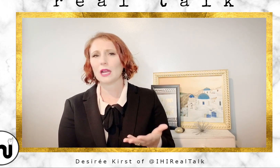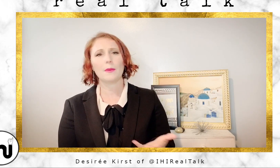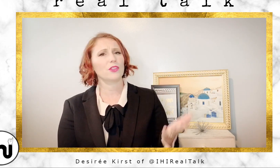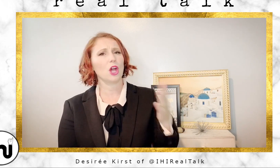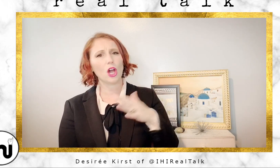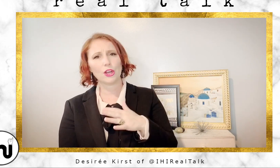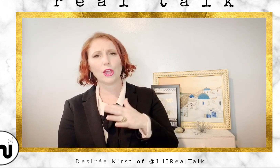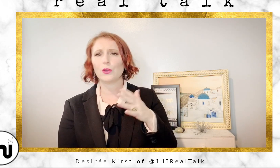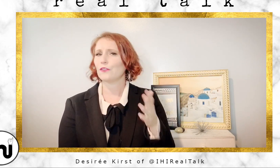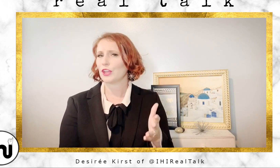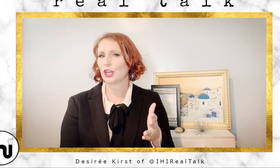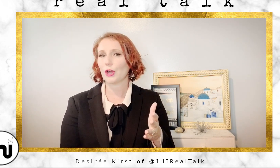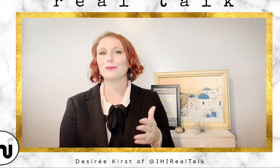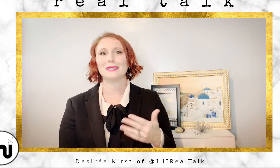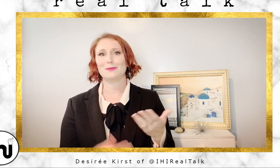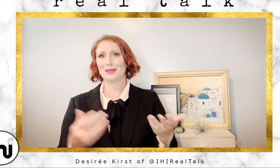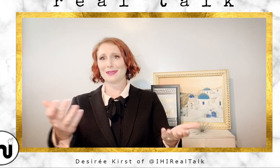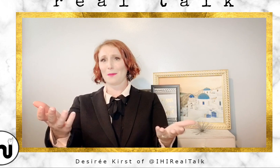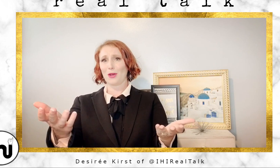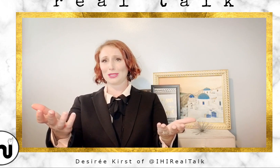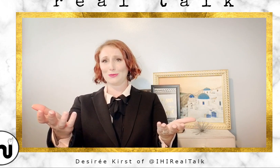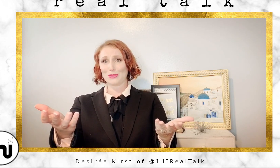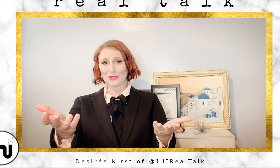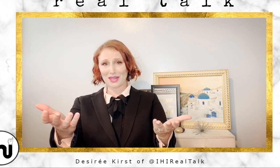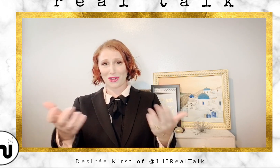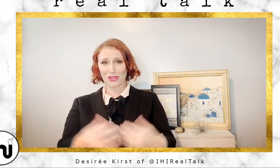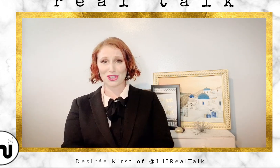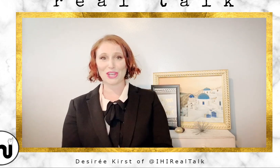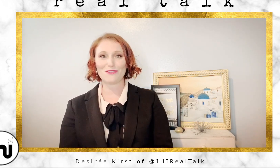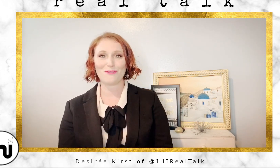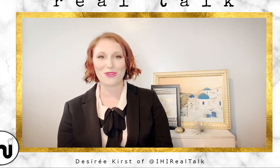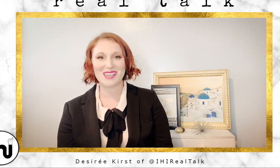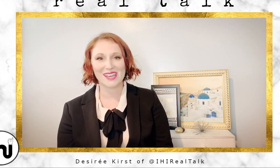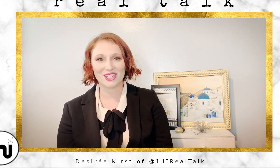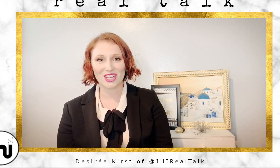about the audio and video, it's because I bought some new technology for the IHI